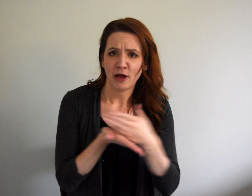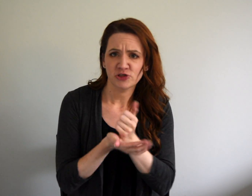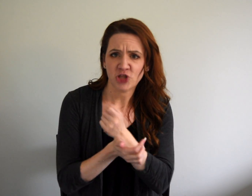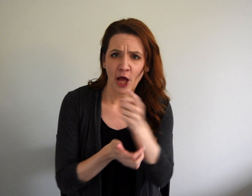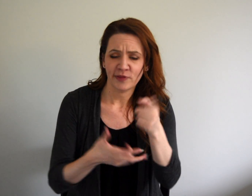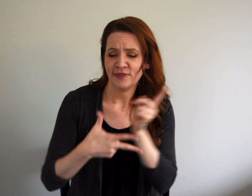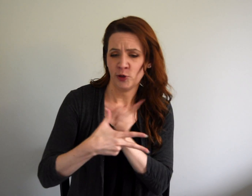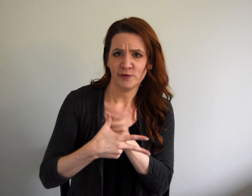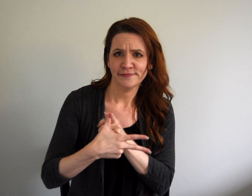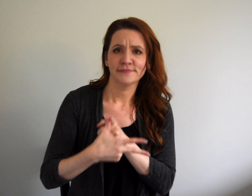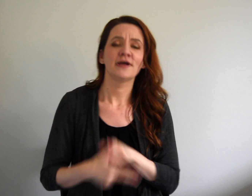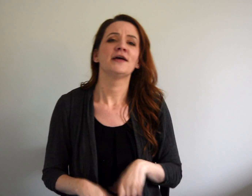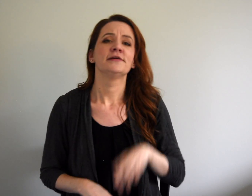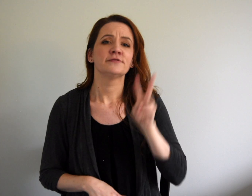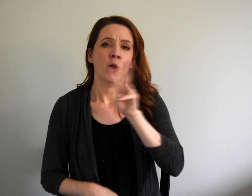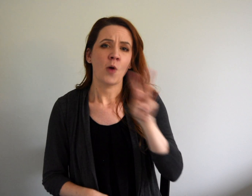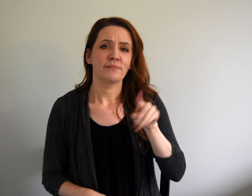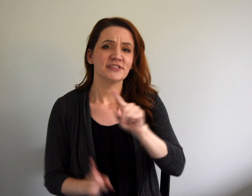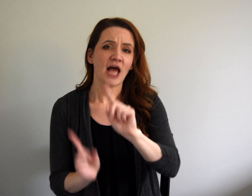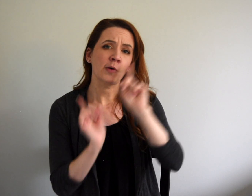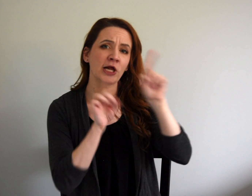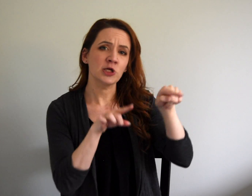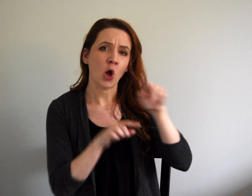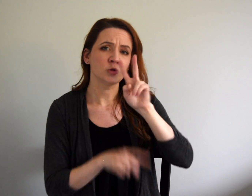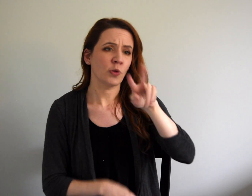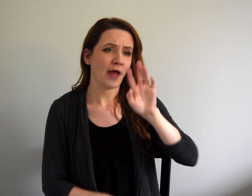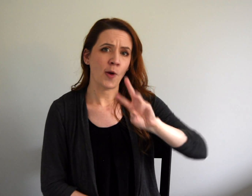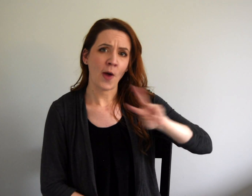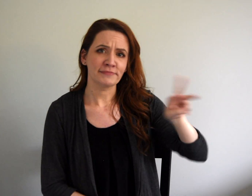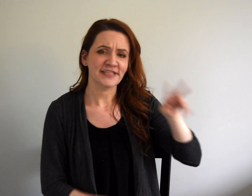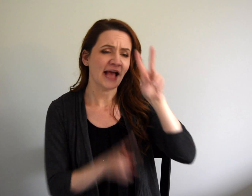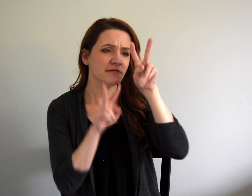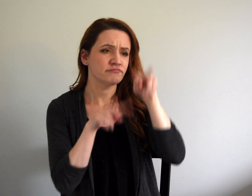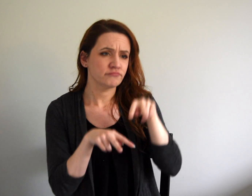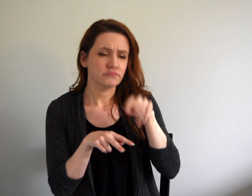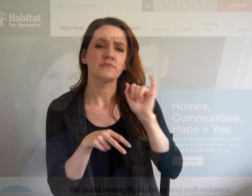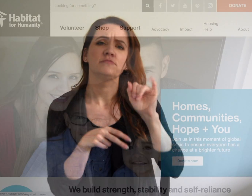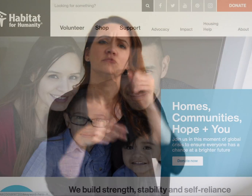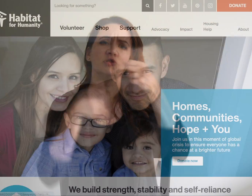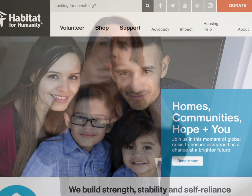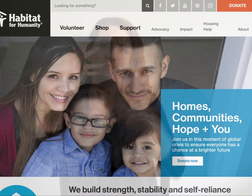to their website you can see their strong message and visuals, we'll get to